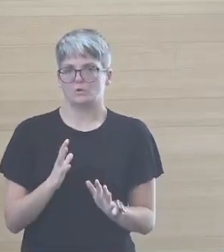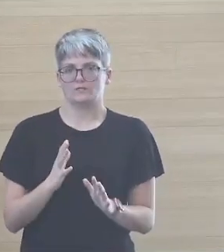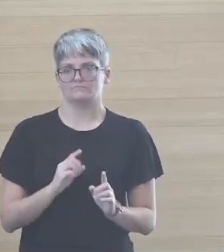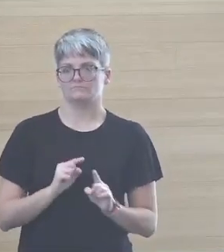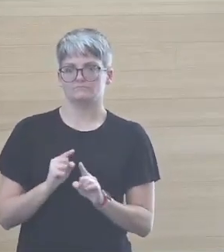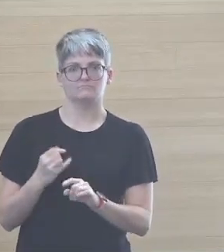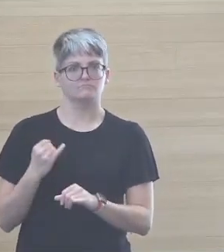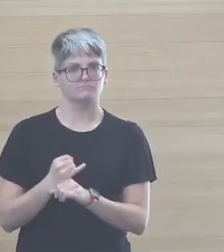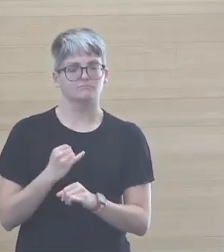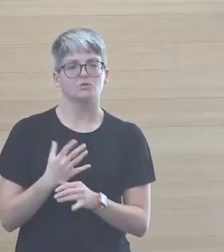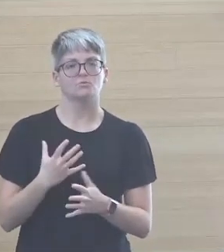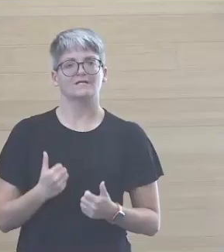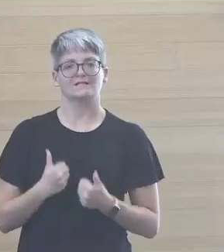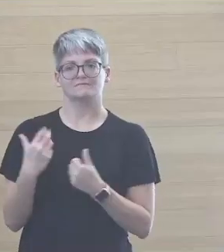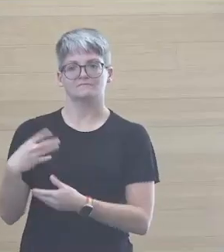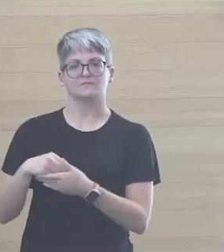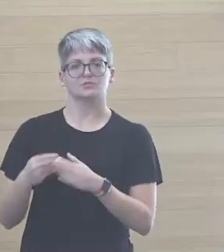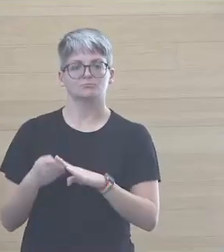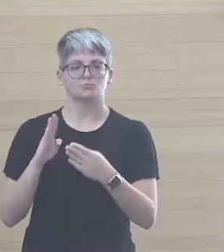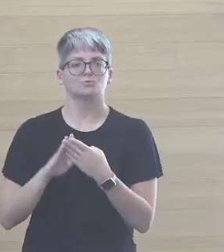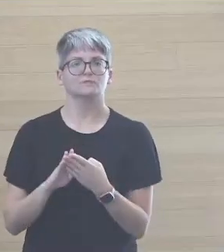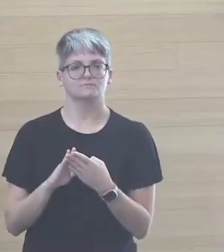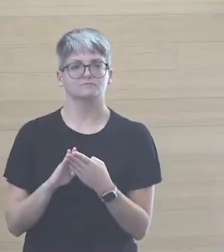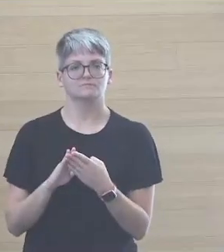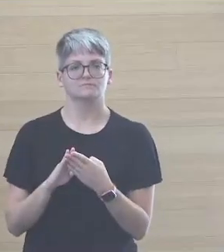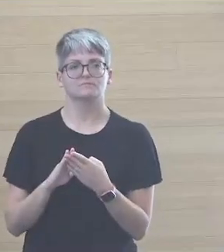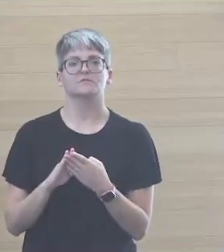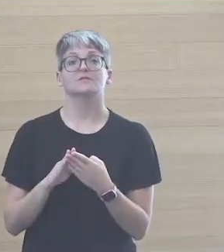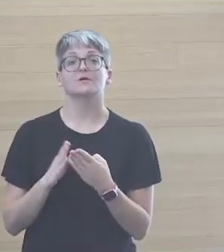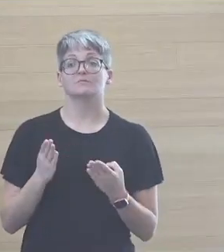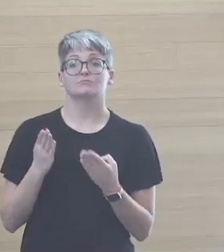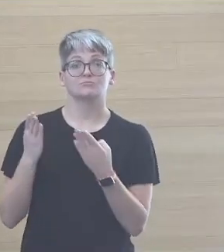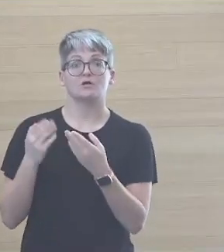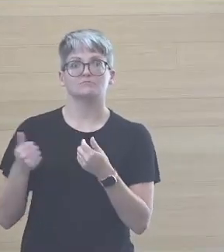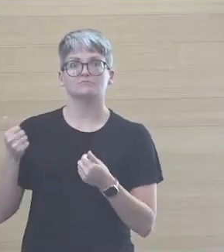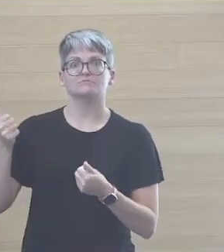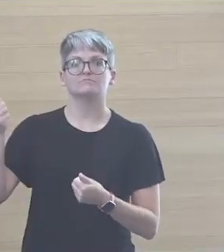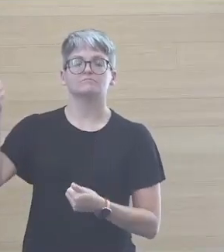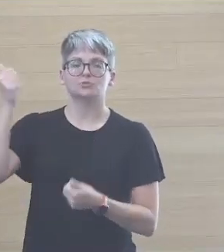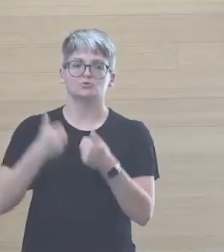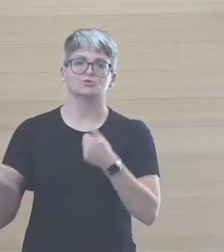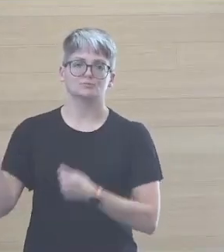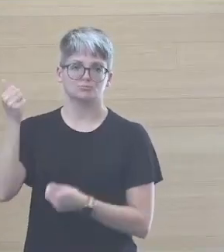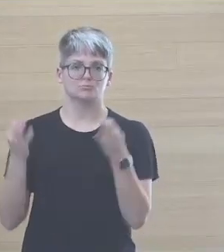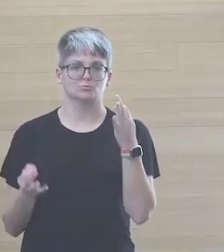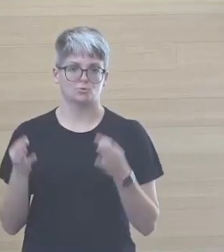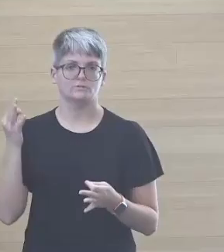She wanted to live in a community and that decision went all the way up to the Supreme Court that ruled that people with